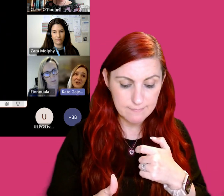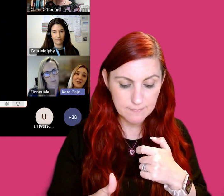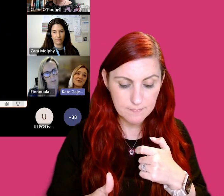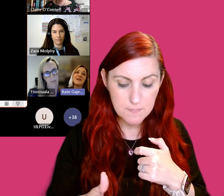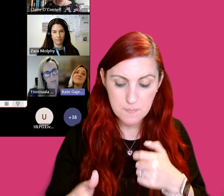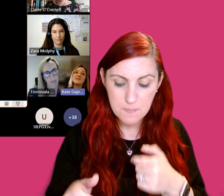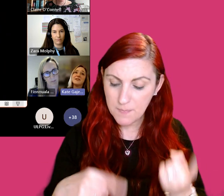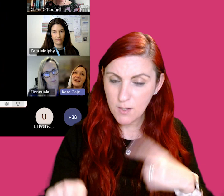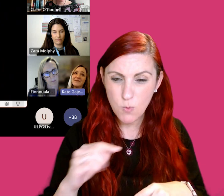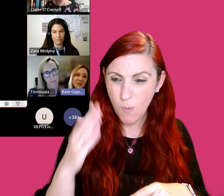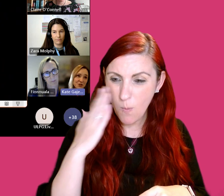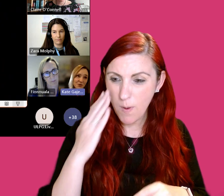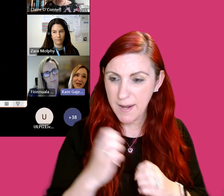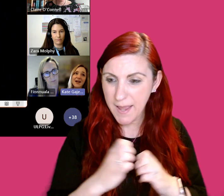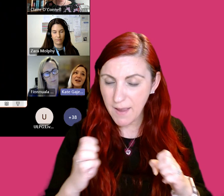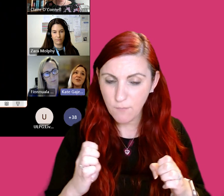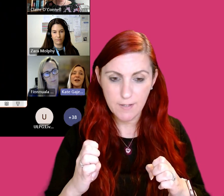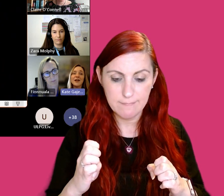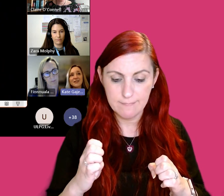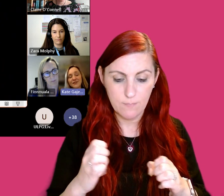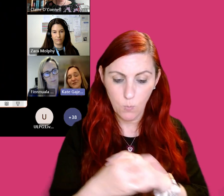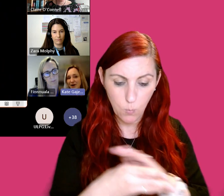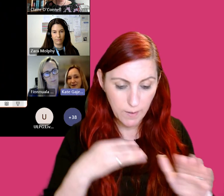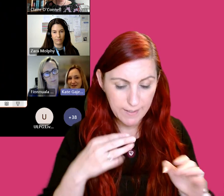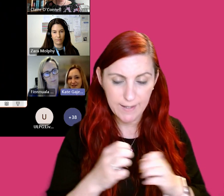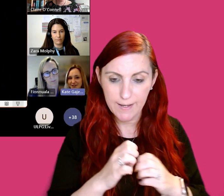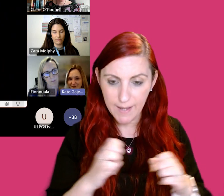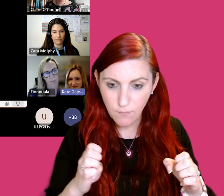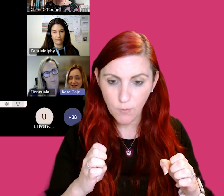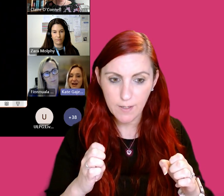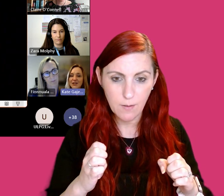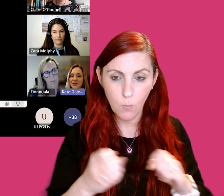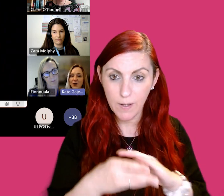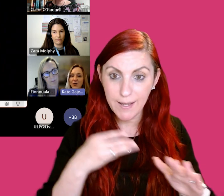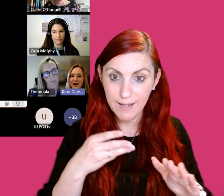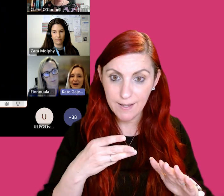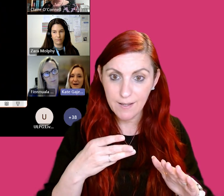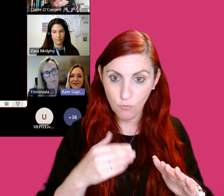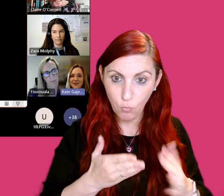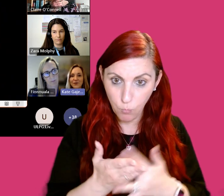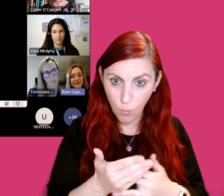every each triester in every each week your insulin requirements are different so um so